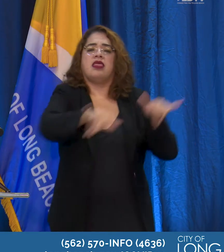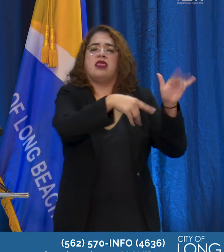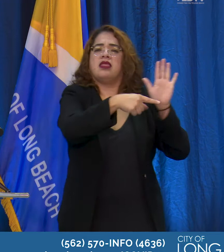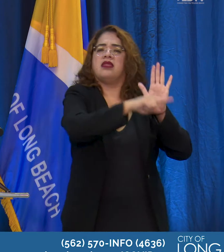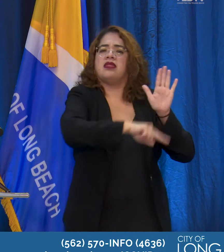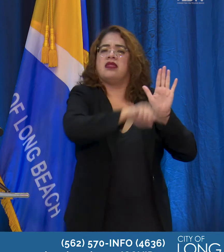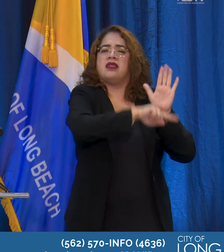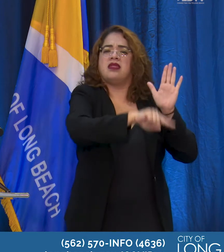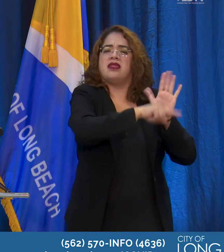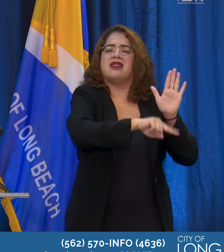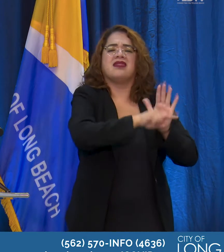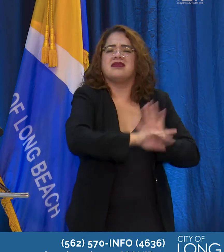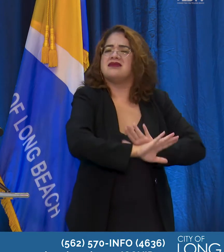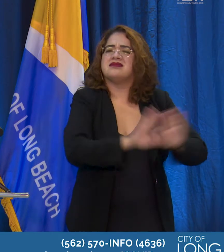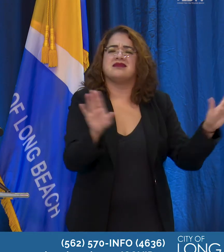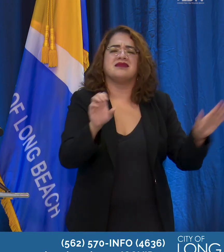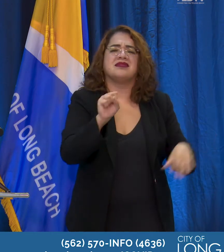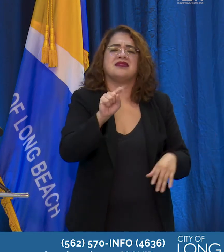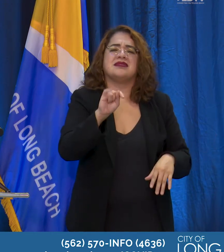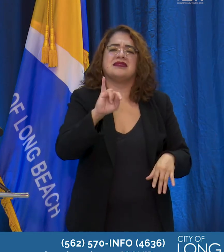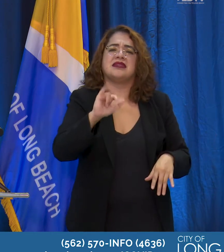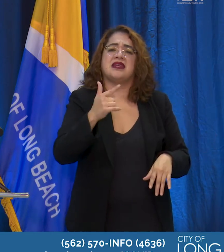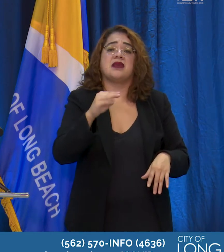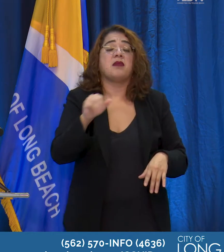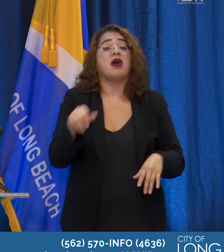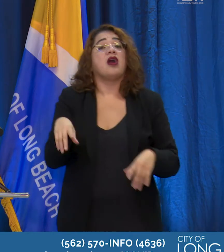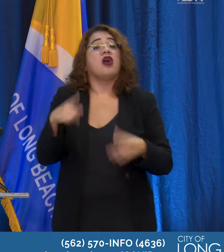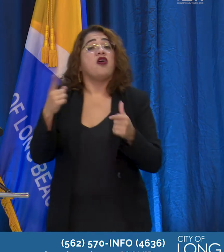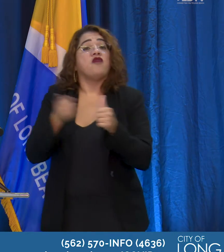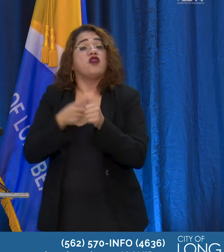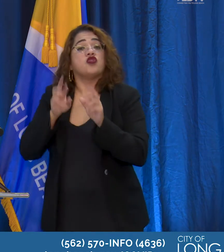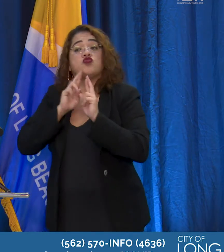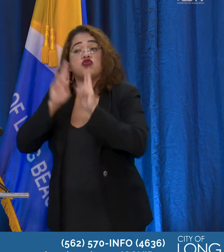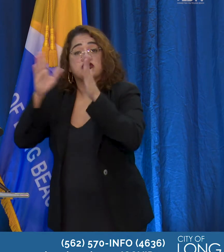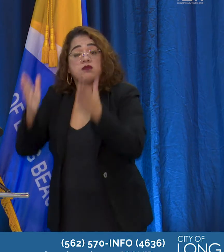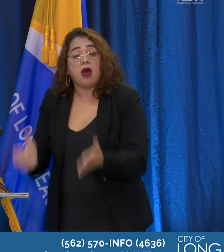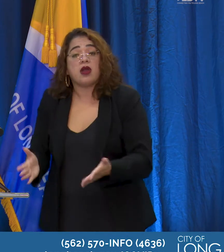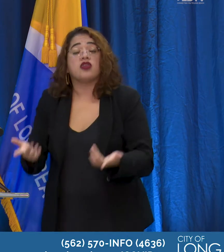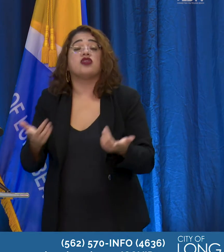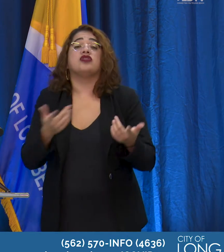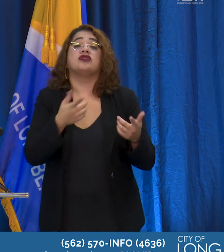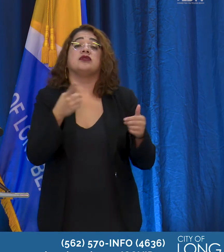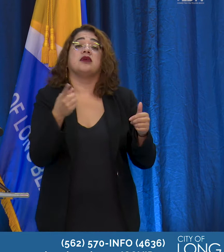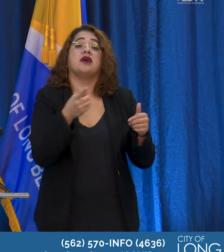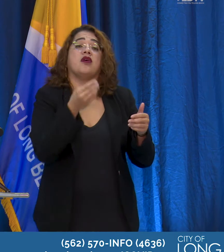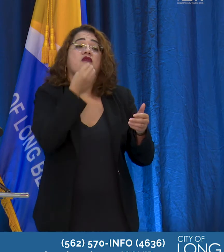workers, our first responders, our grocery store clerks and others who are working on the front lines and putting themselves at risk